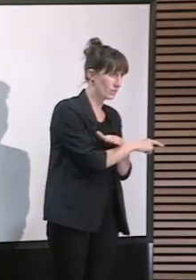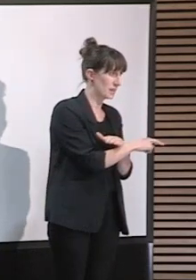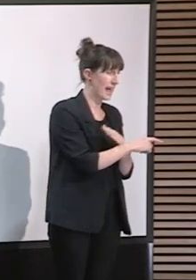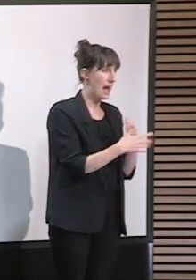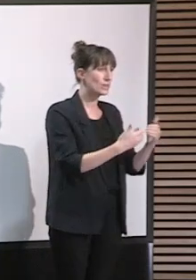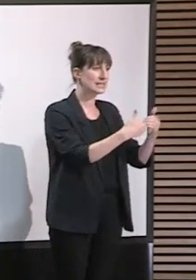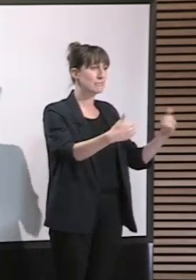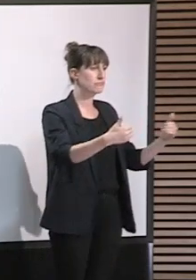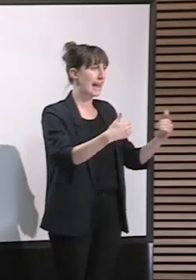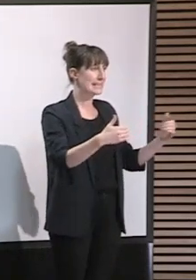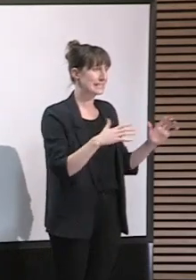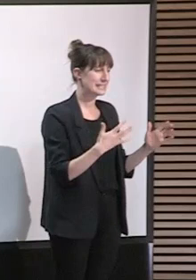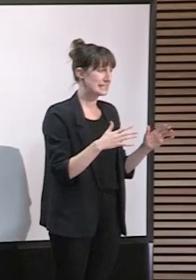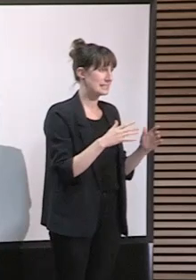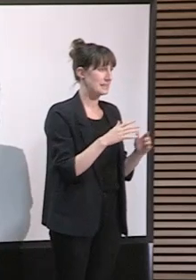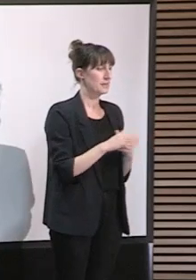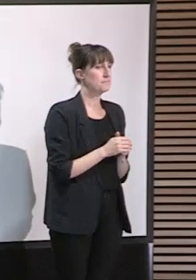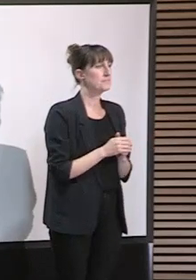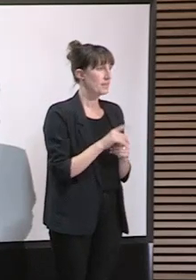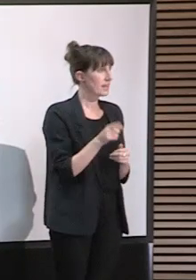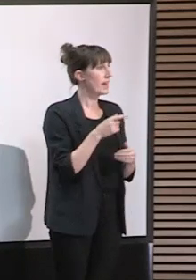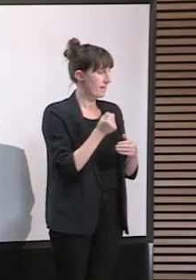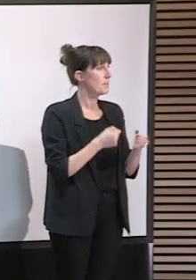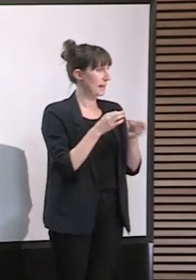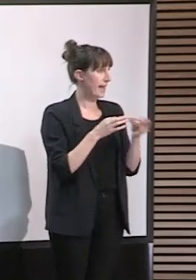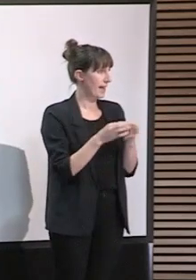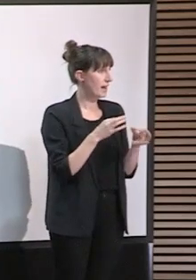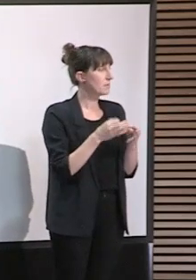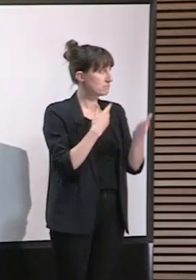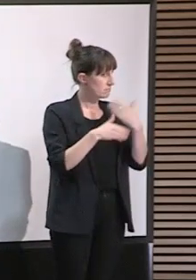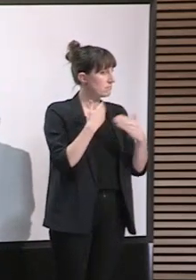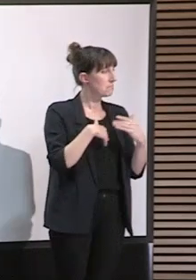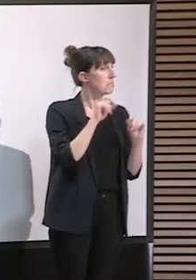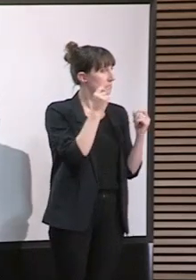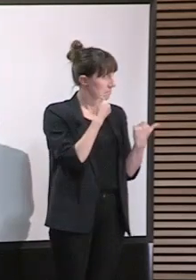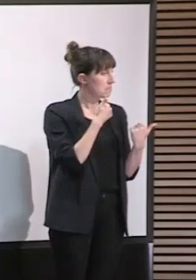that they have to evacuate and how they keep separation